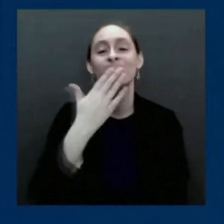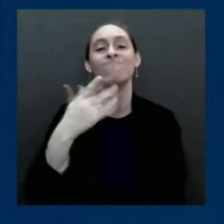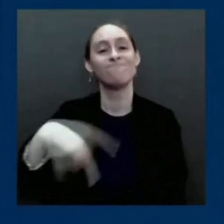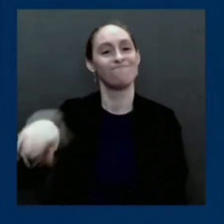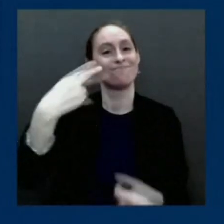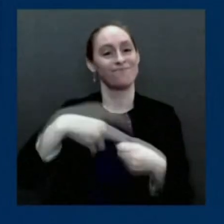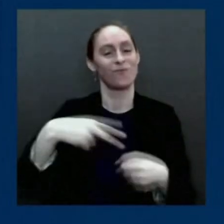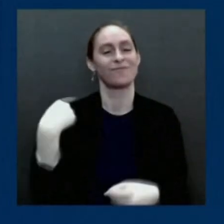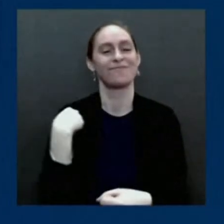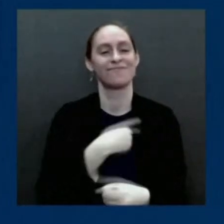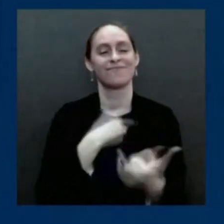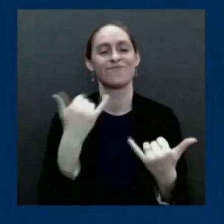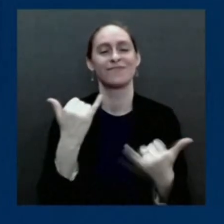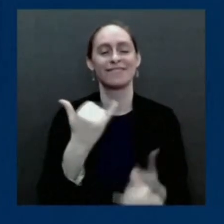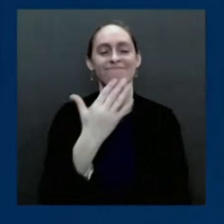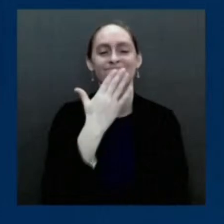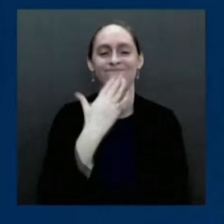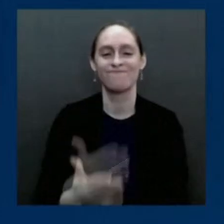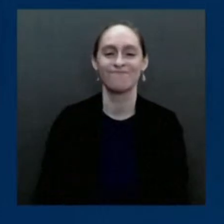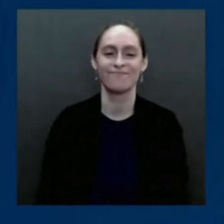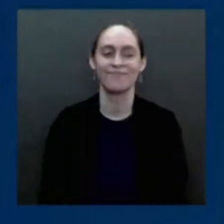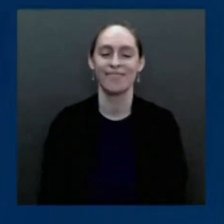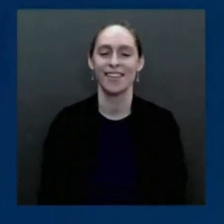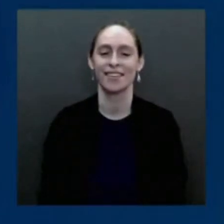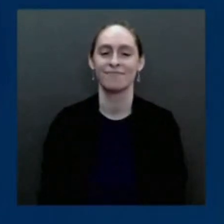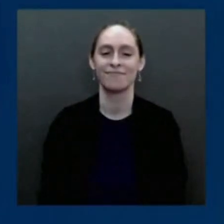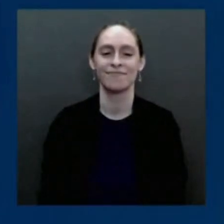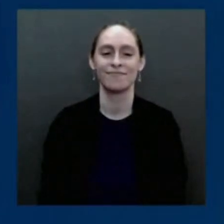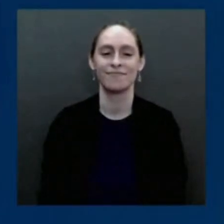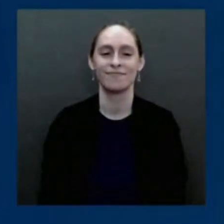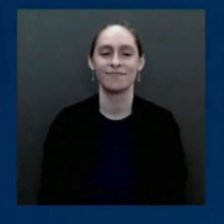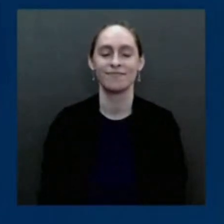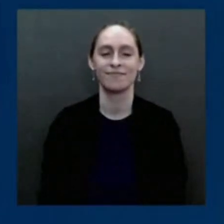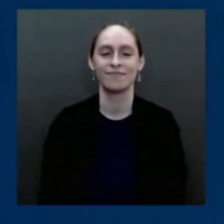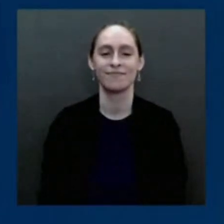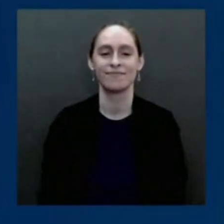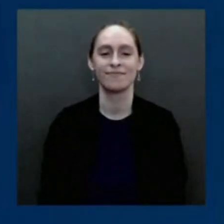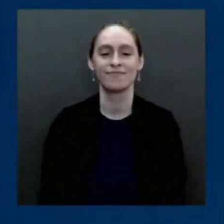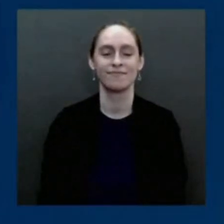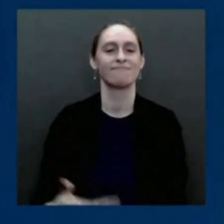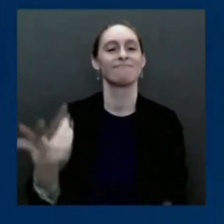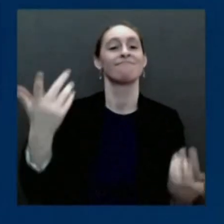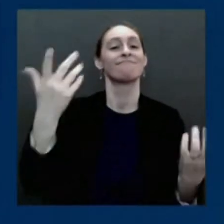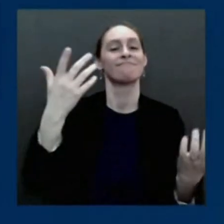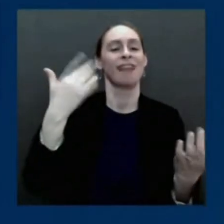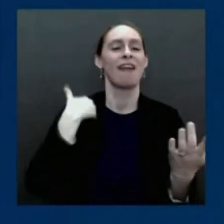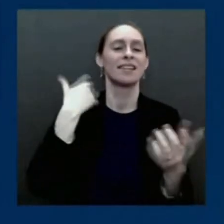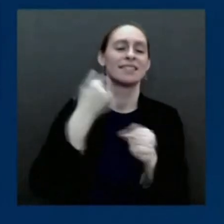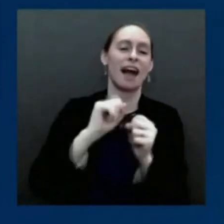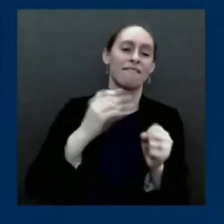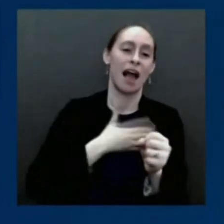THANK YOU EVERYBODY. THANKS FOR JOINING. I WISH EVERYBODY A SAFE AND